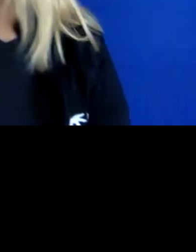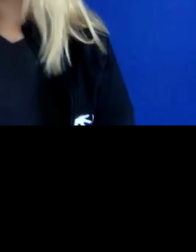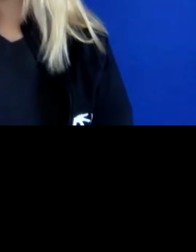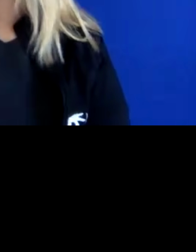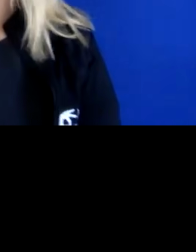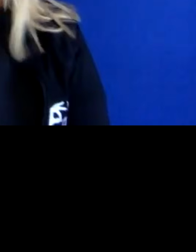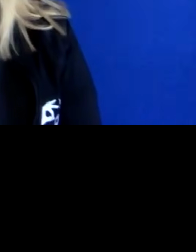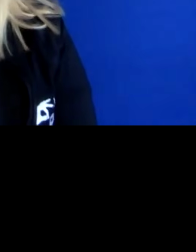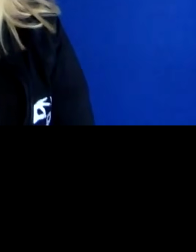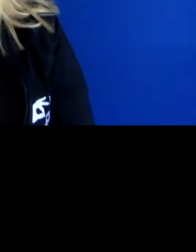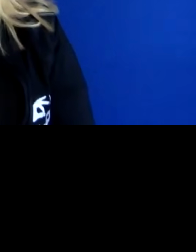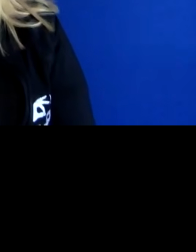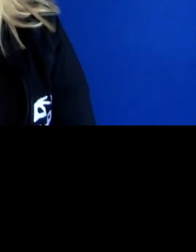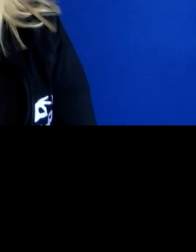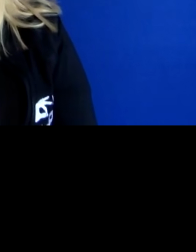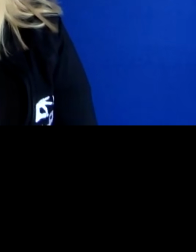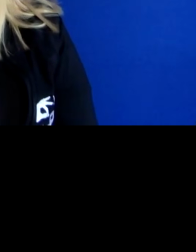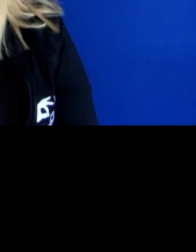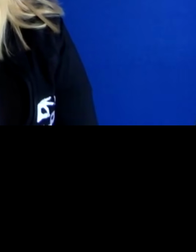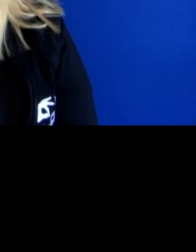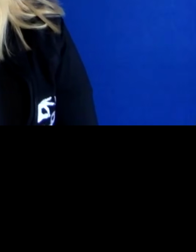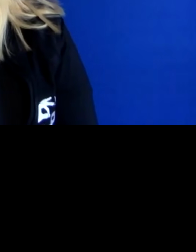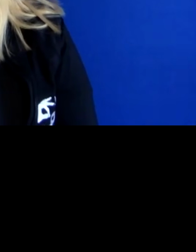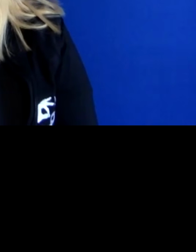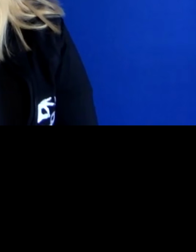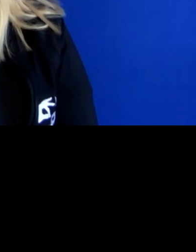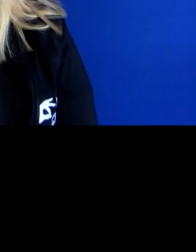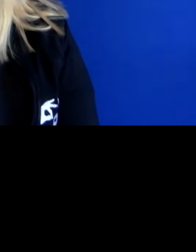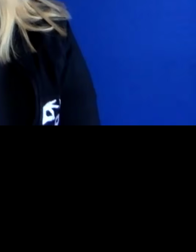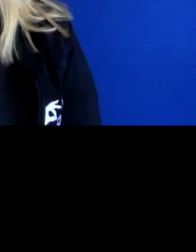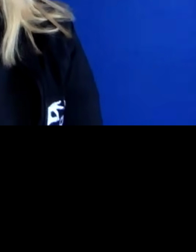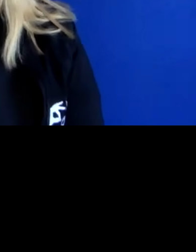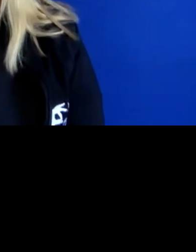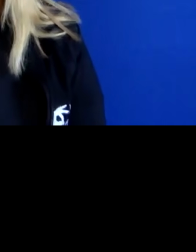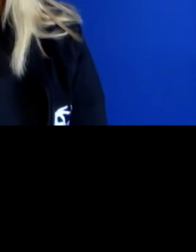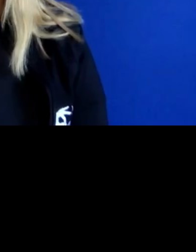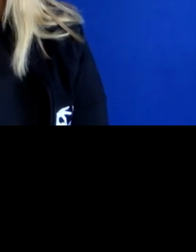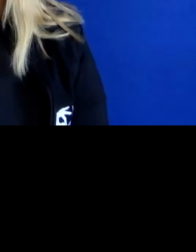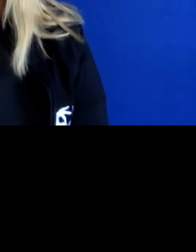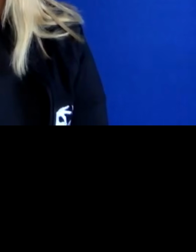In response to this previous-- "VOSK." What is that?